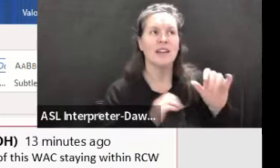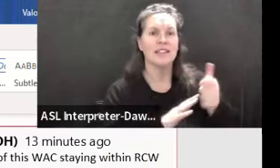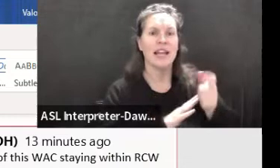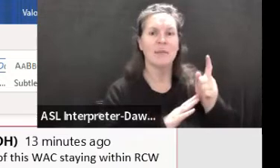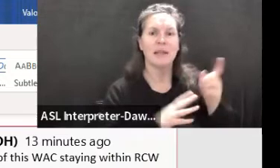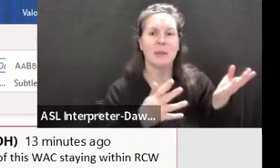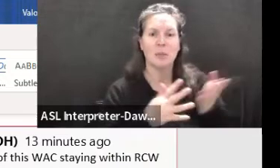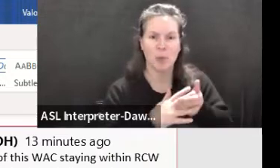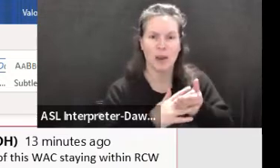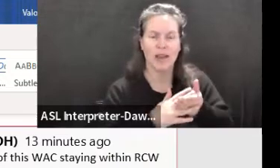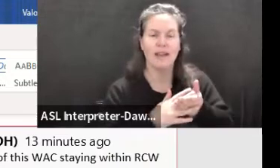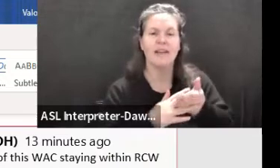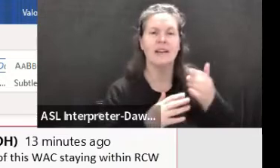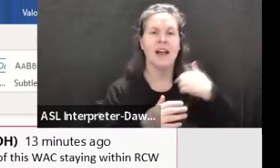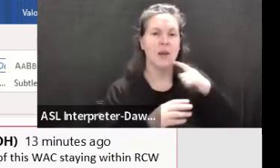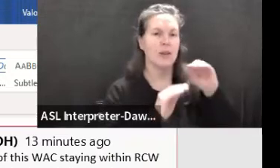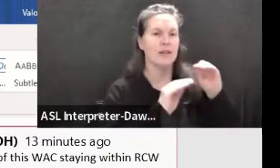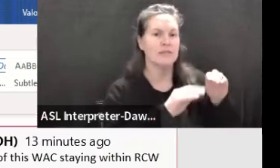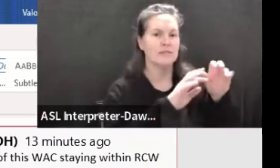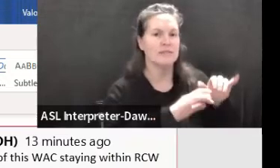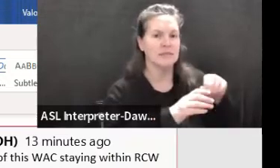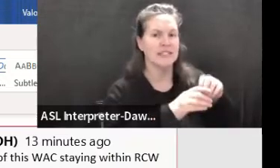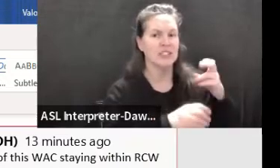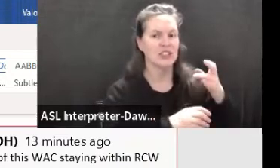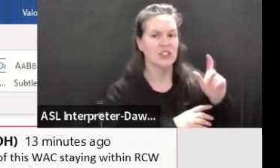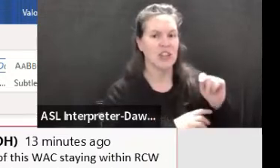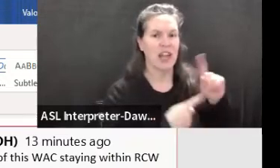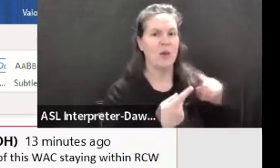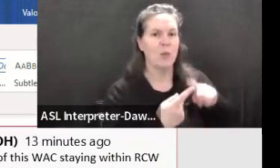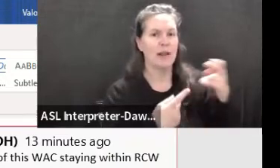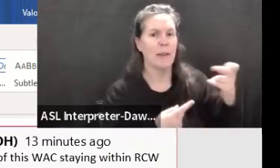I'll write in the chat again, when I come back from the break,